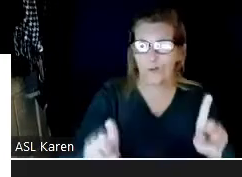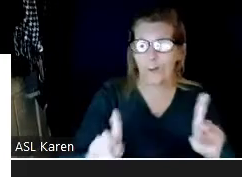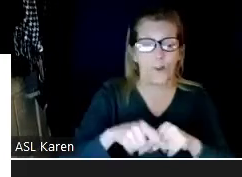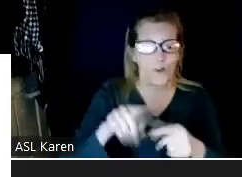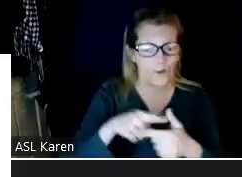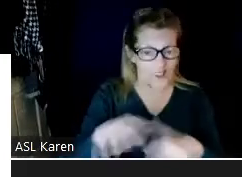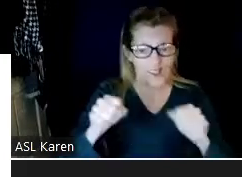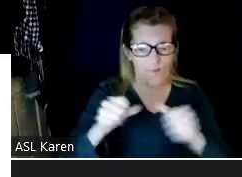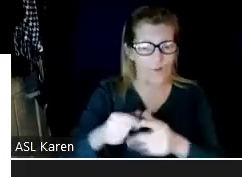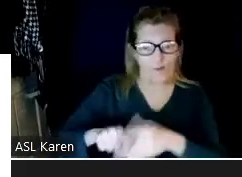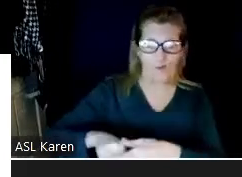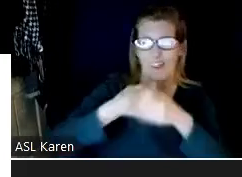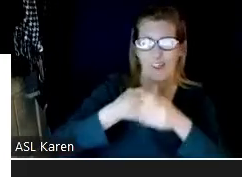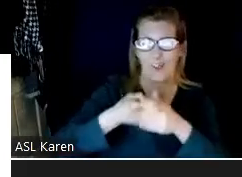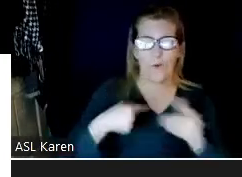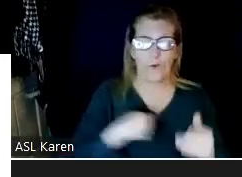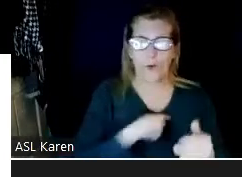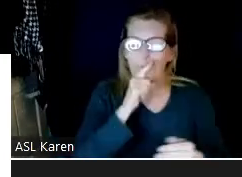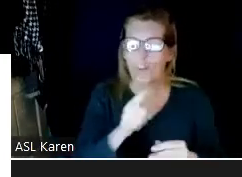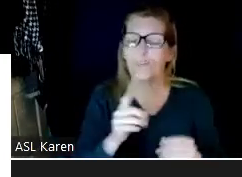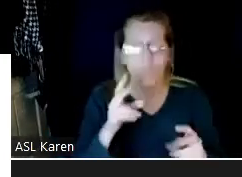15:07:37 So we really look forward to hearing from you.